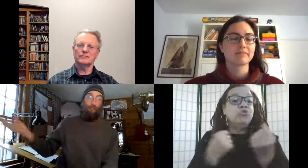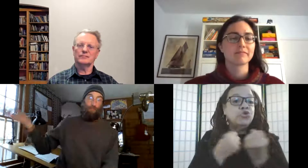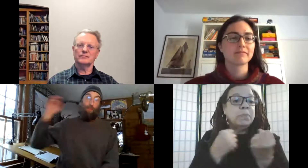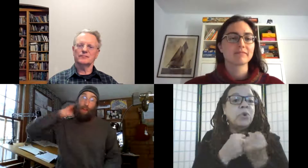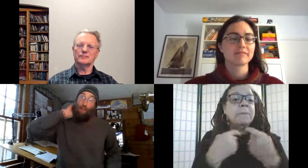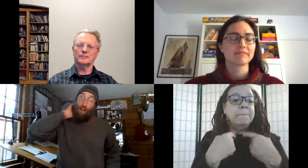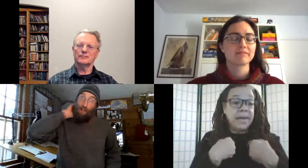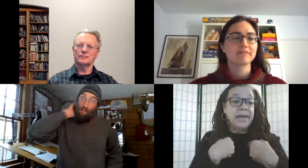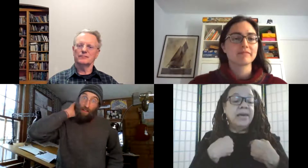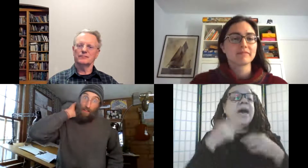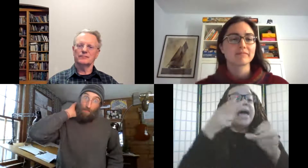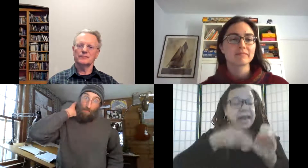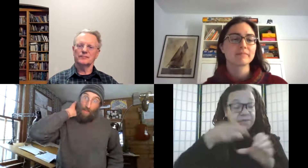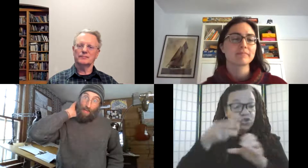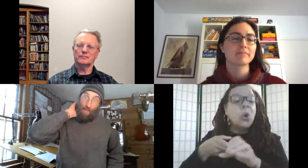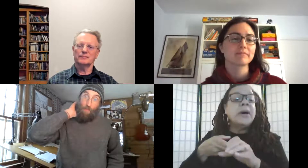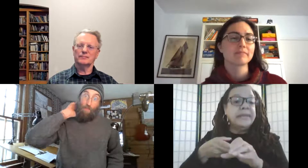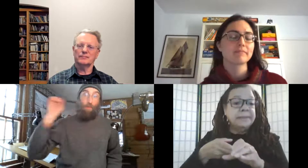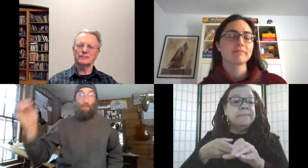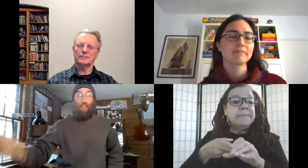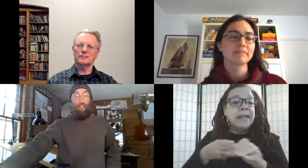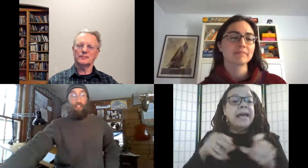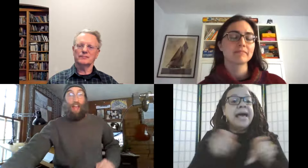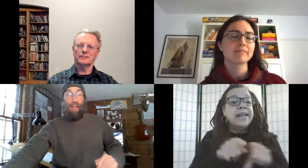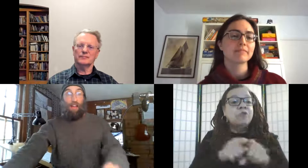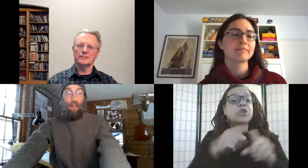have joined the Patreon. Um, and I'll put my website in the chat [marekbennett.com]